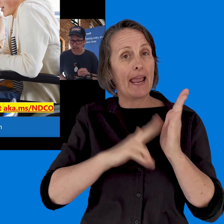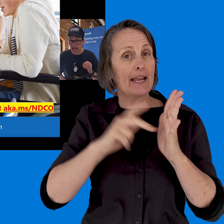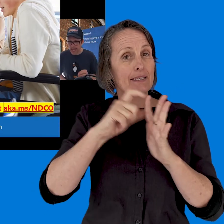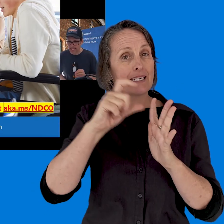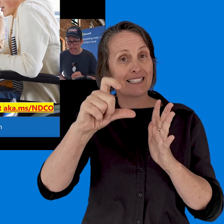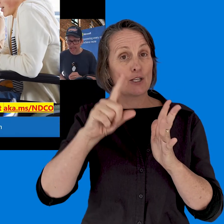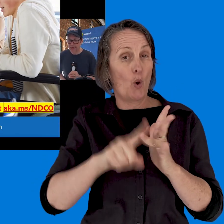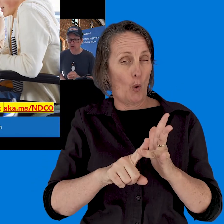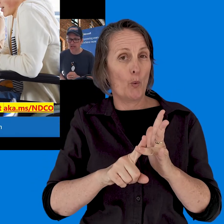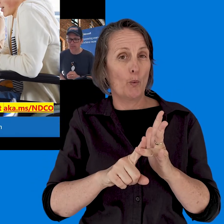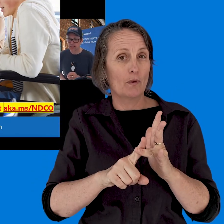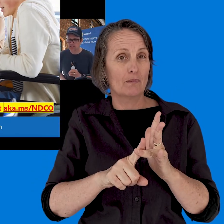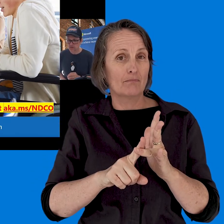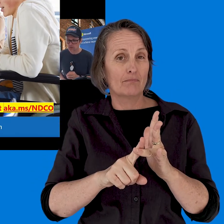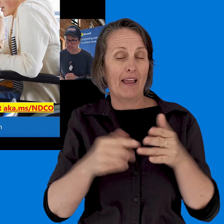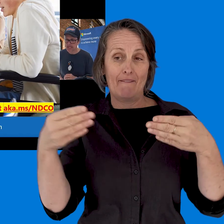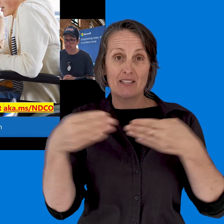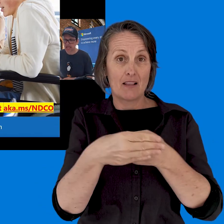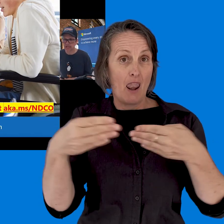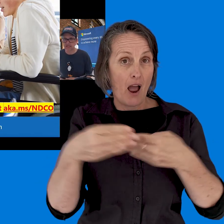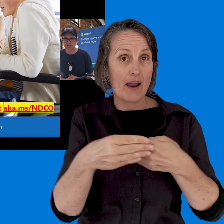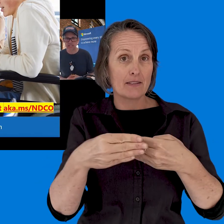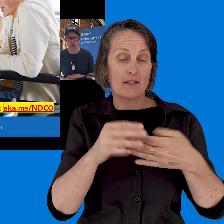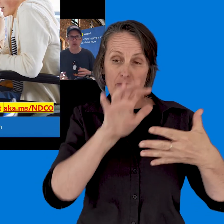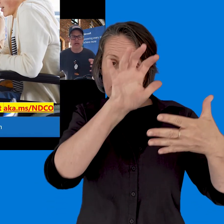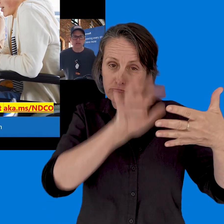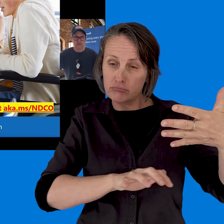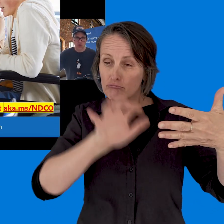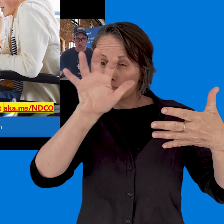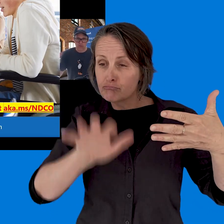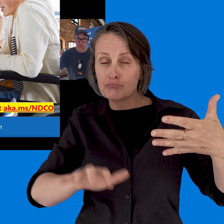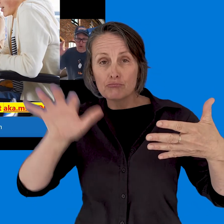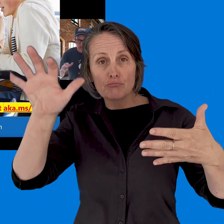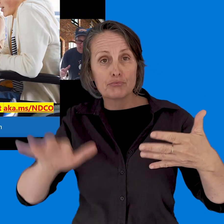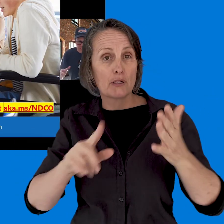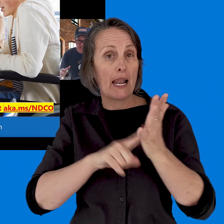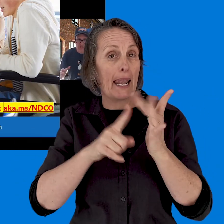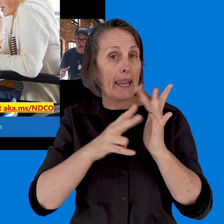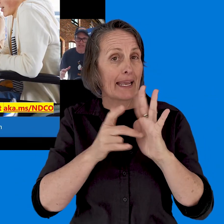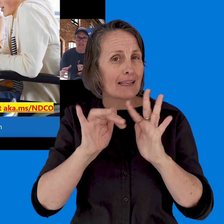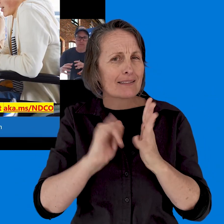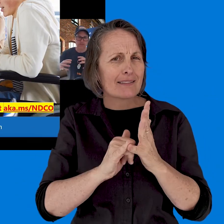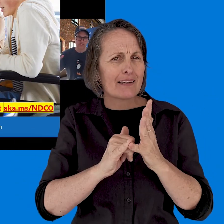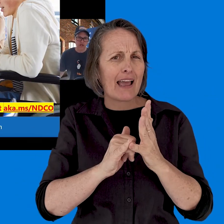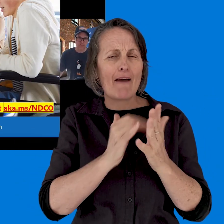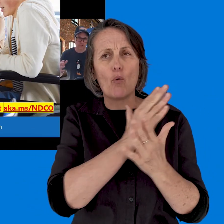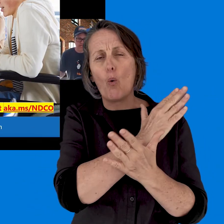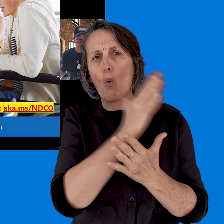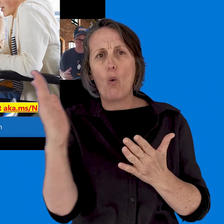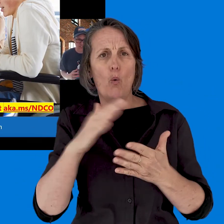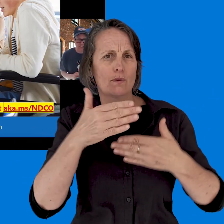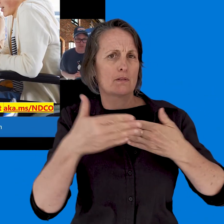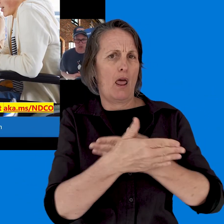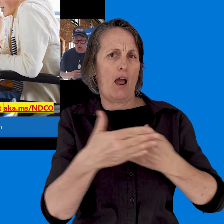Aka.ms/NDCO has got not only these slides, but the slides from the other sessions as well,